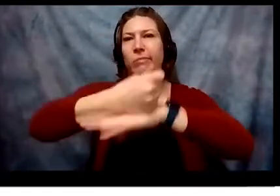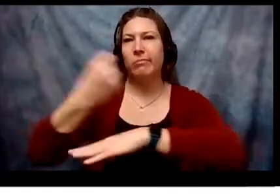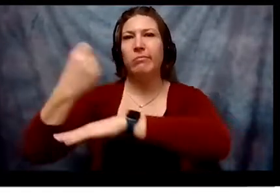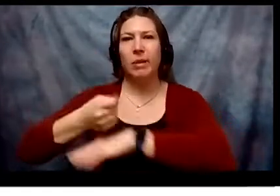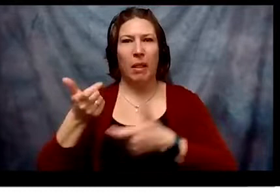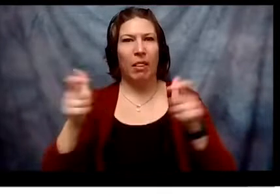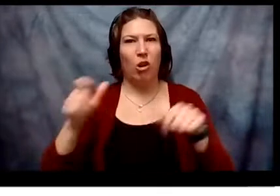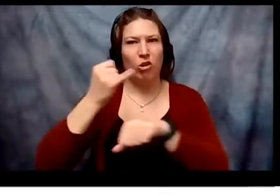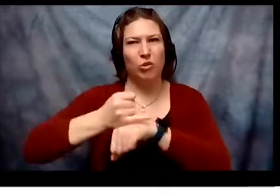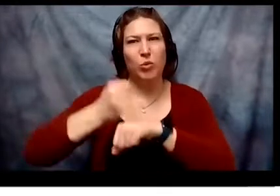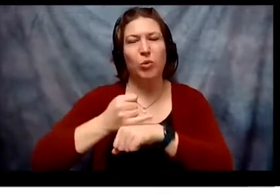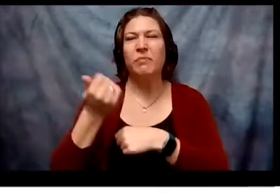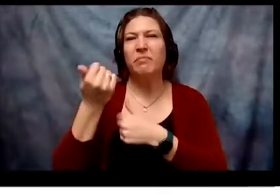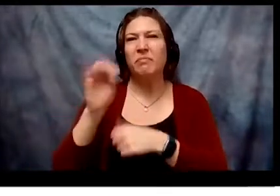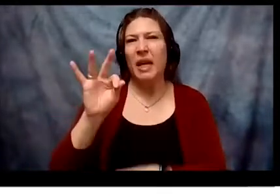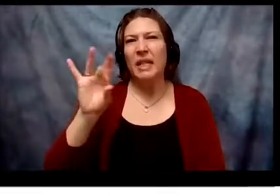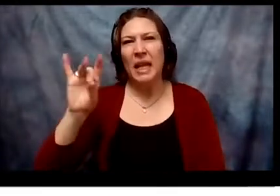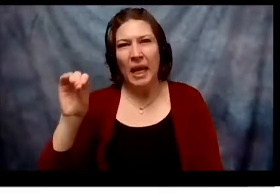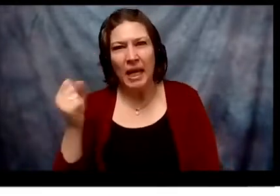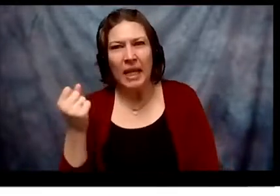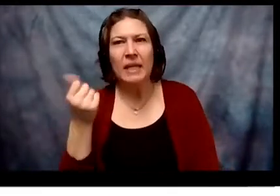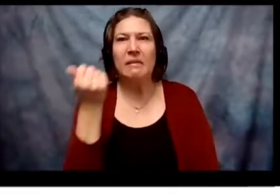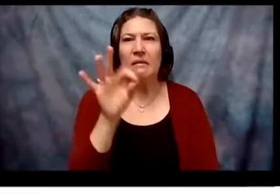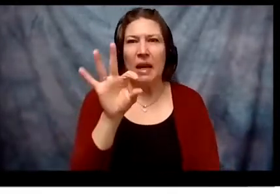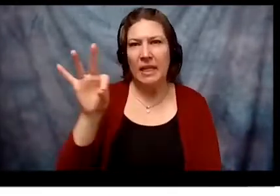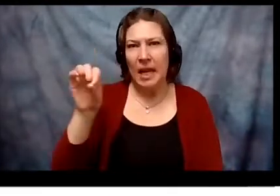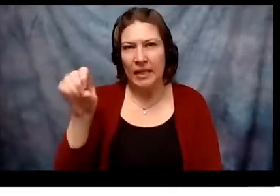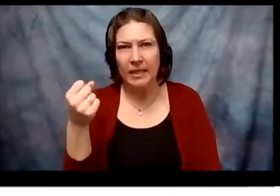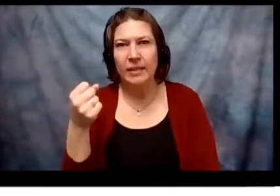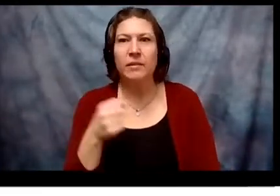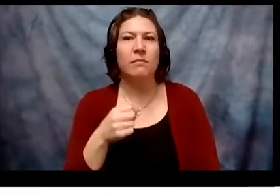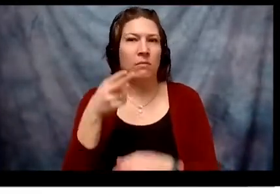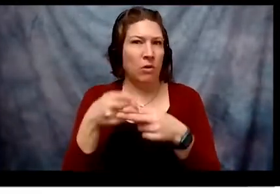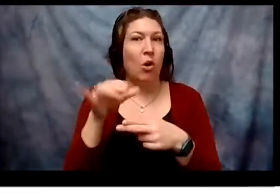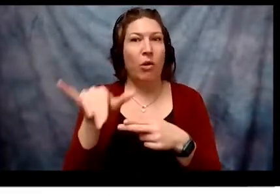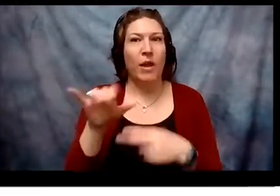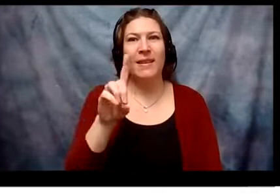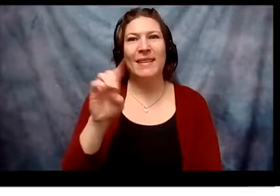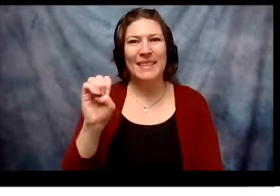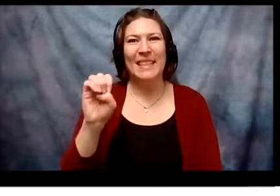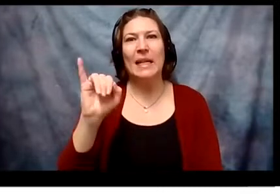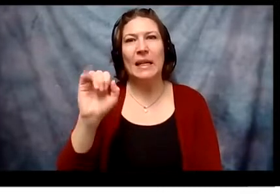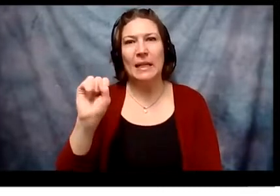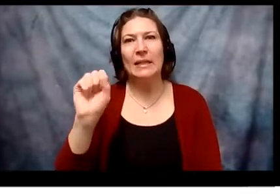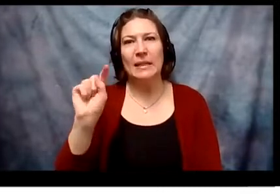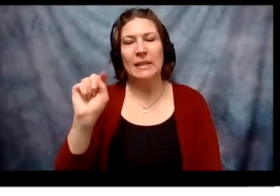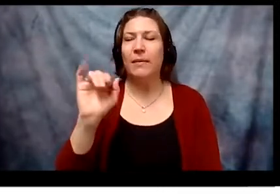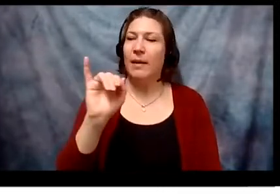the 1980s and 1990s. We call that de-institutionalization.